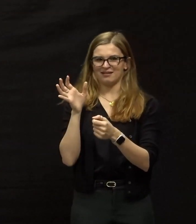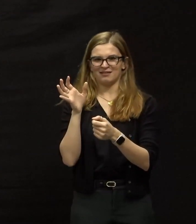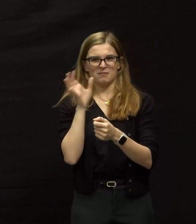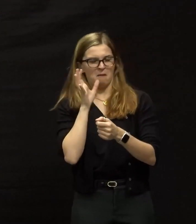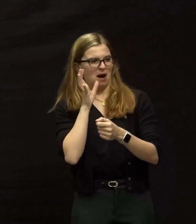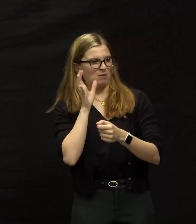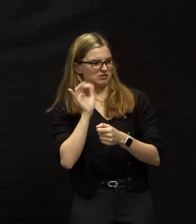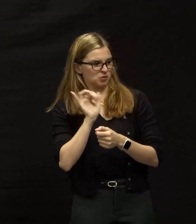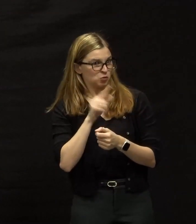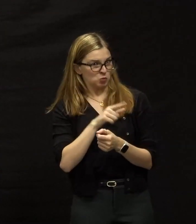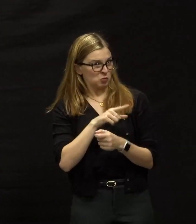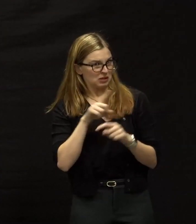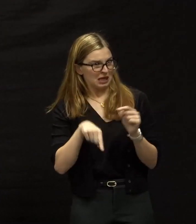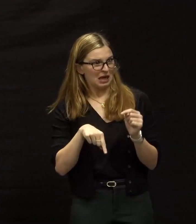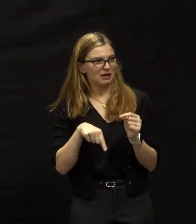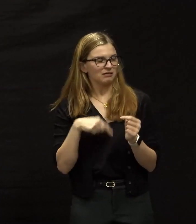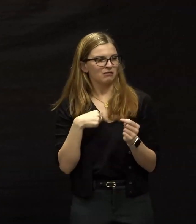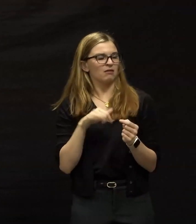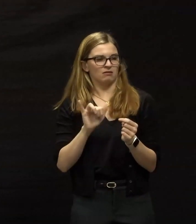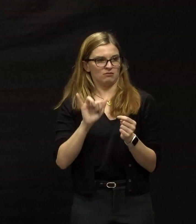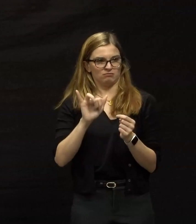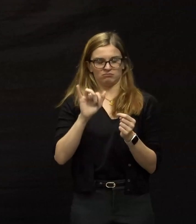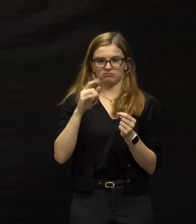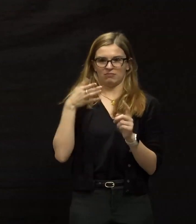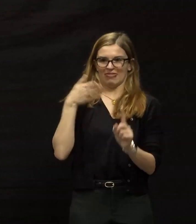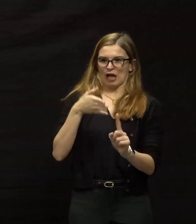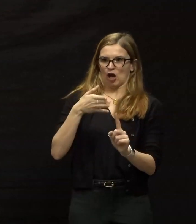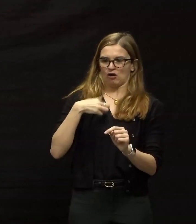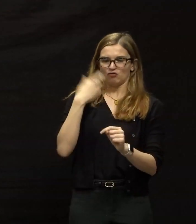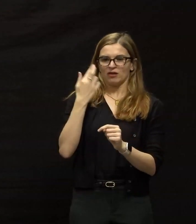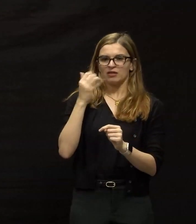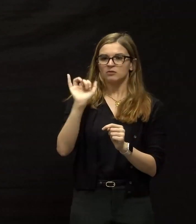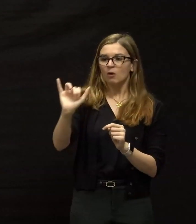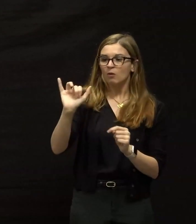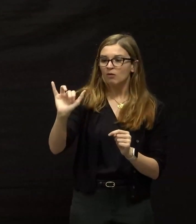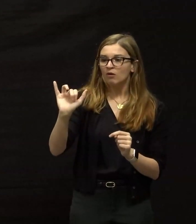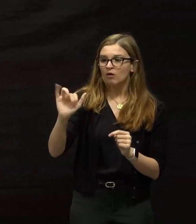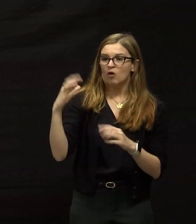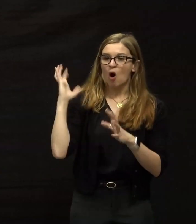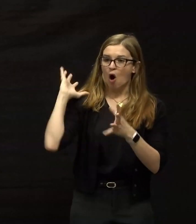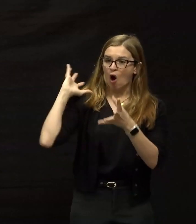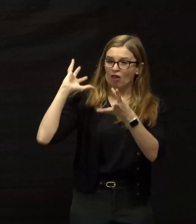what they're saying? And Mom's like, "You can't?" And it was then that I realized,